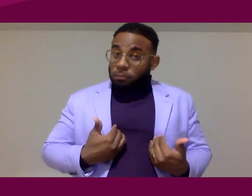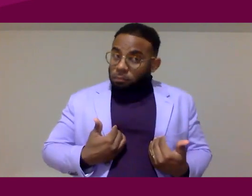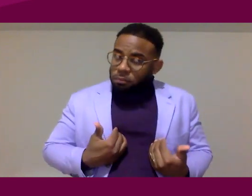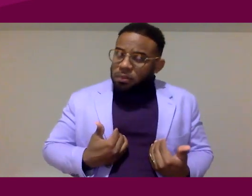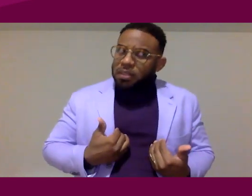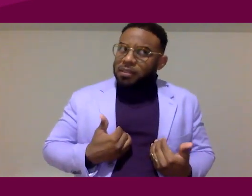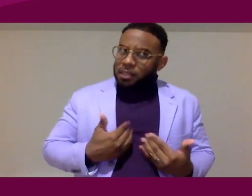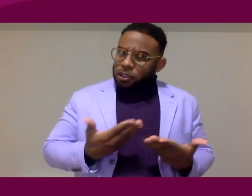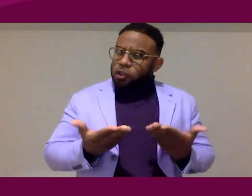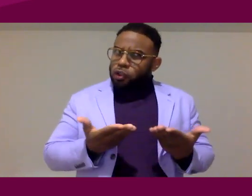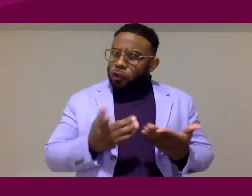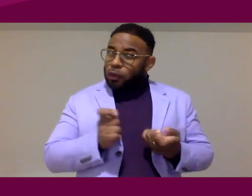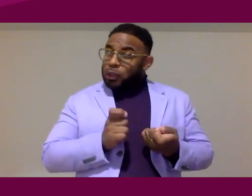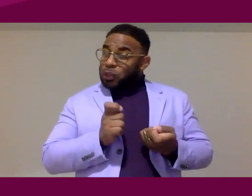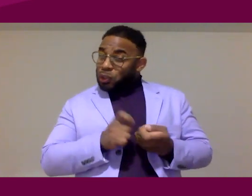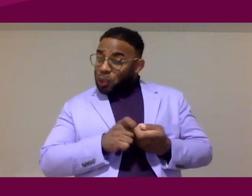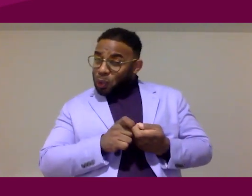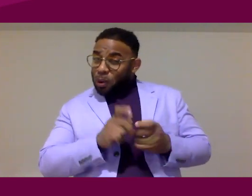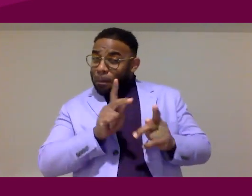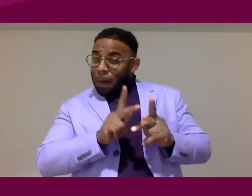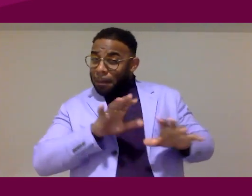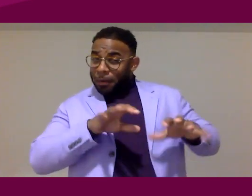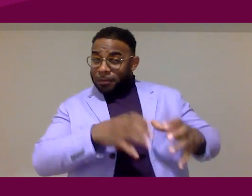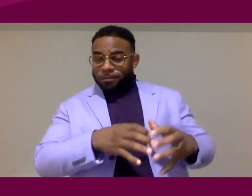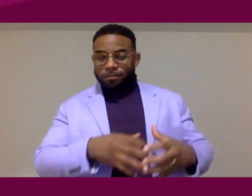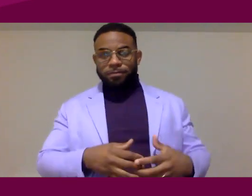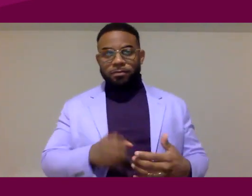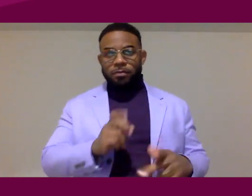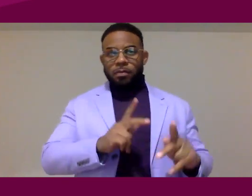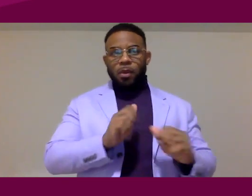It does serve a certain population of people with disabilities.